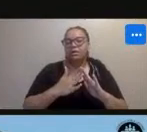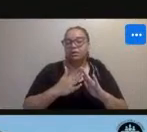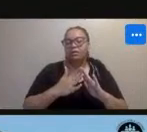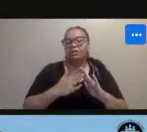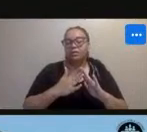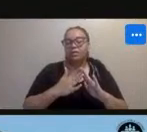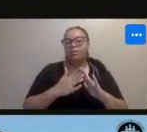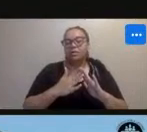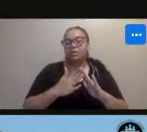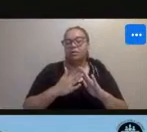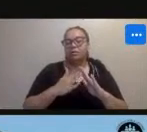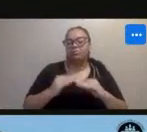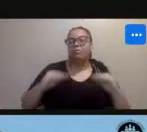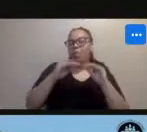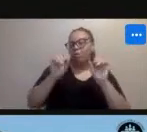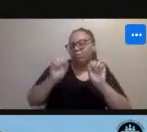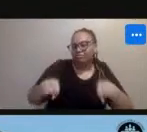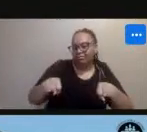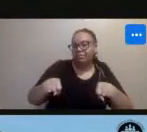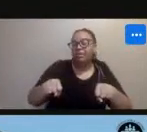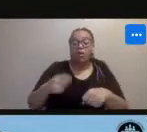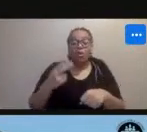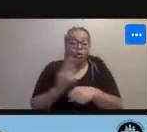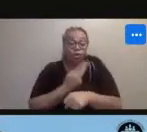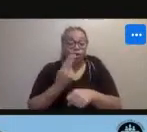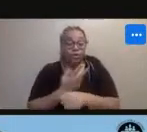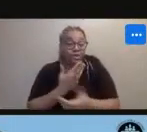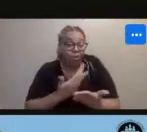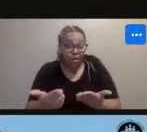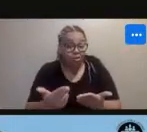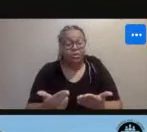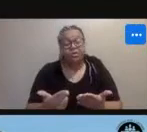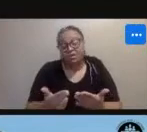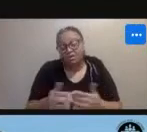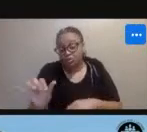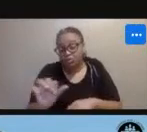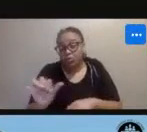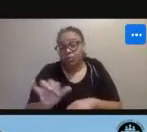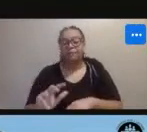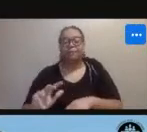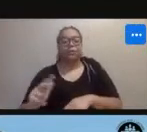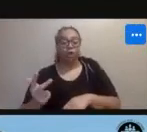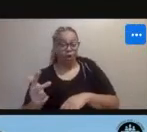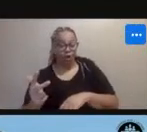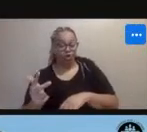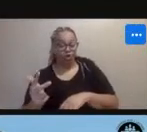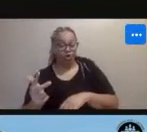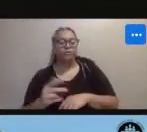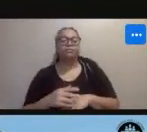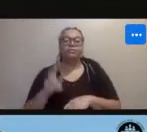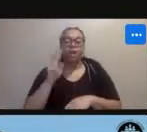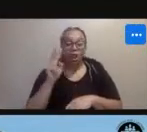THE SCHOOLS ARE ENGAGING WITH THE COMMUNITIES THAT SURROUND SURROUND THEM AS MUCH AS THEY